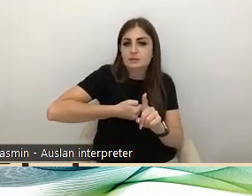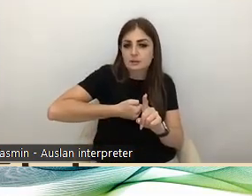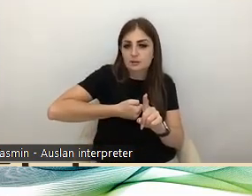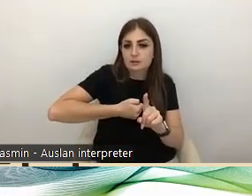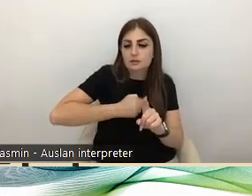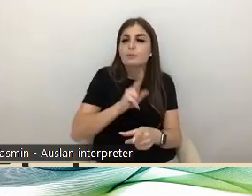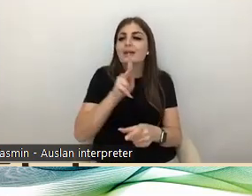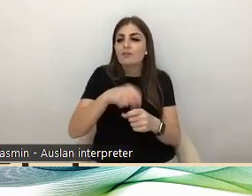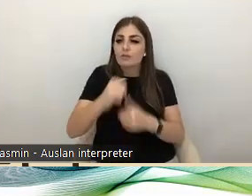this process.